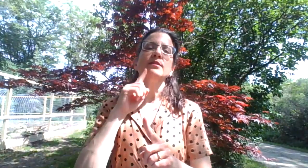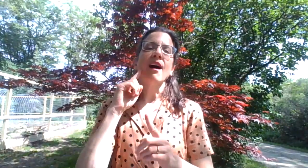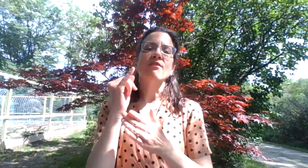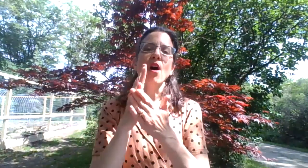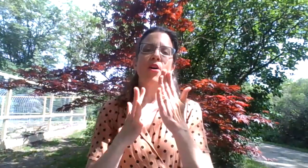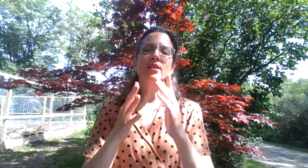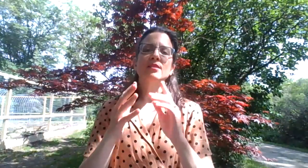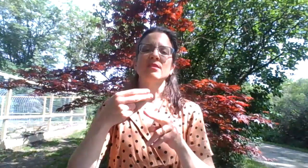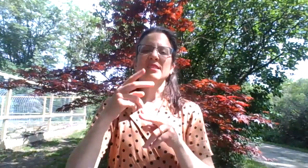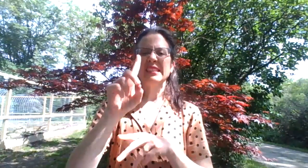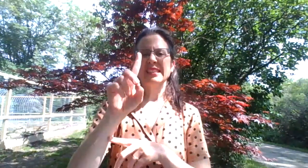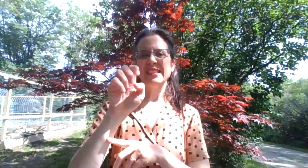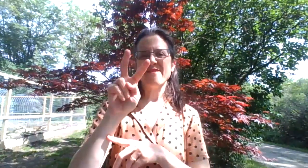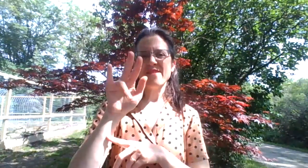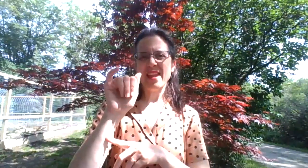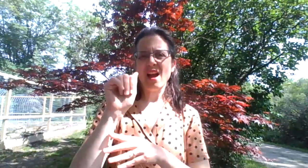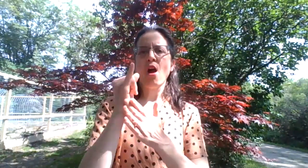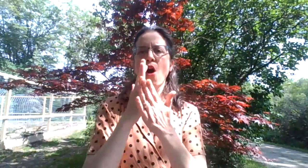in each one.